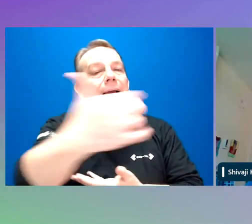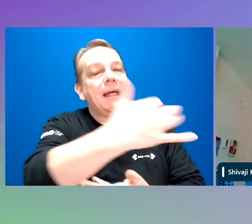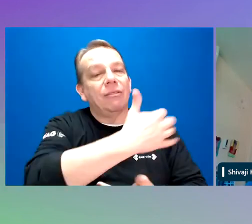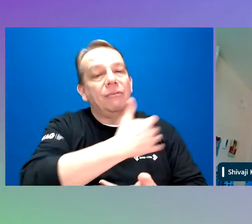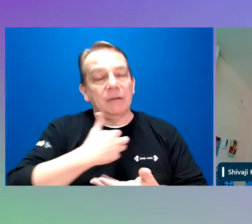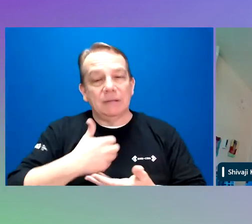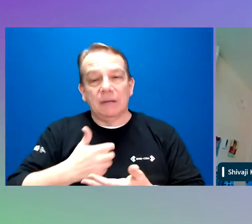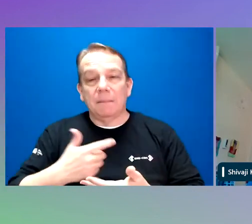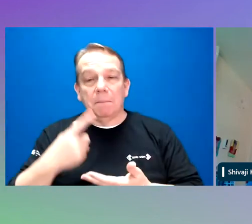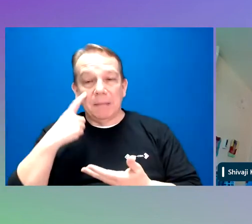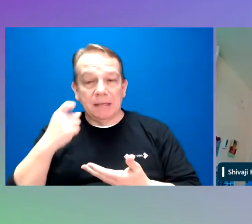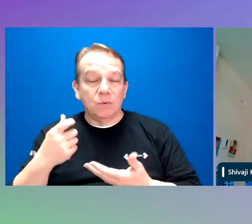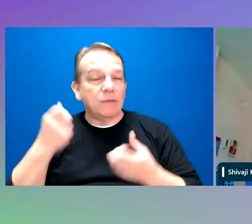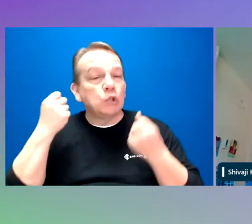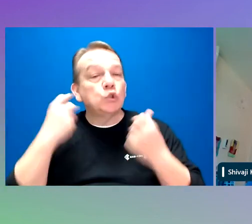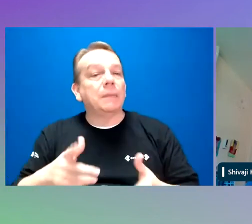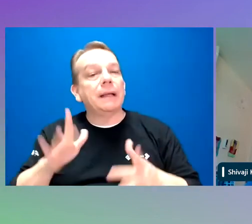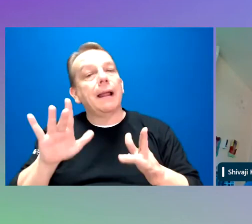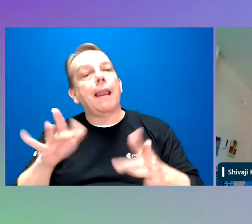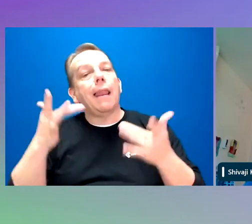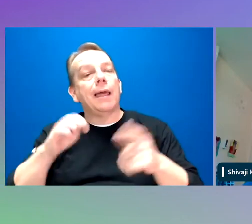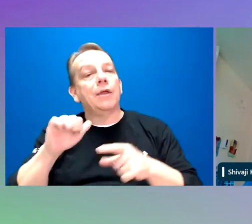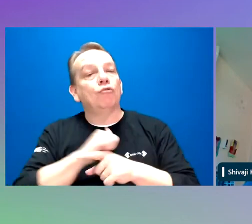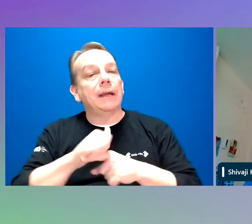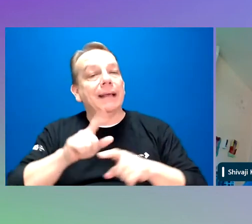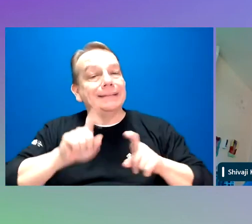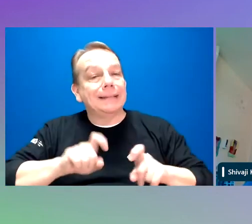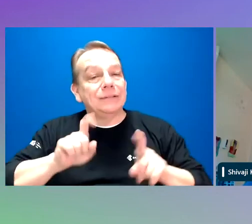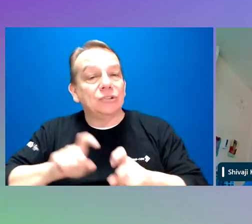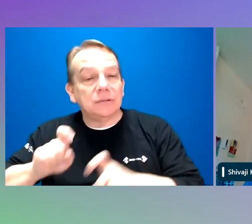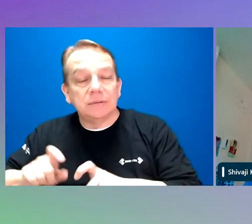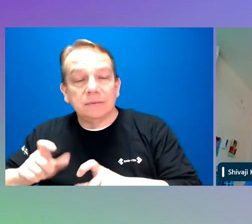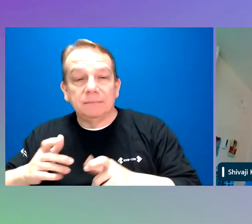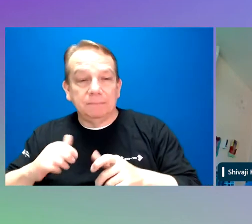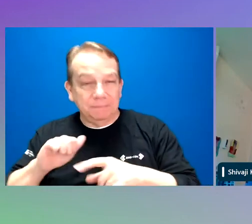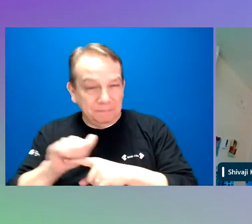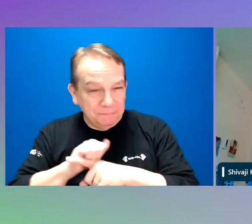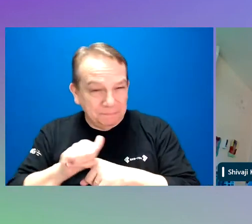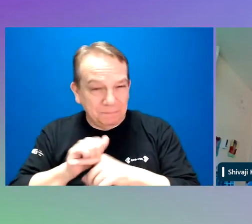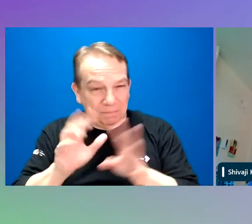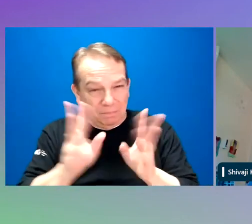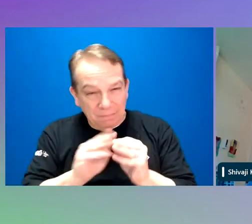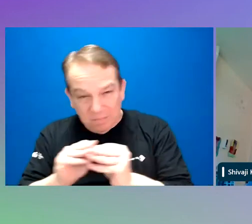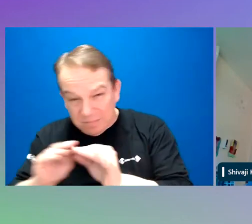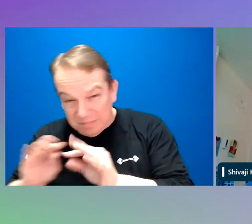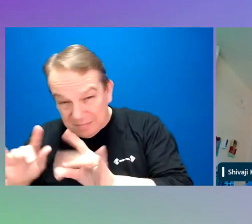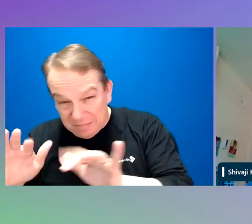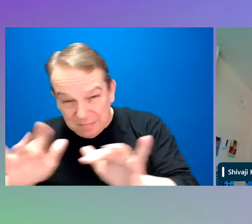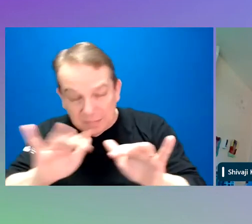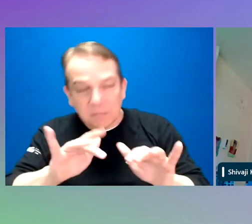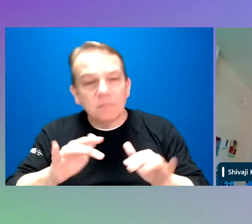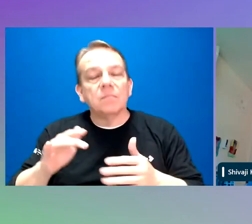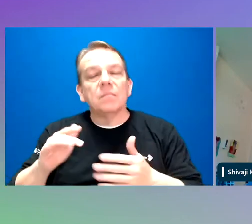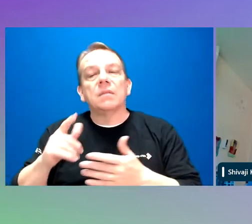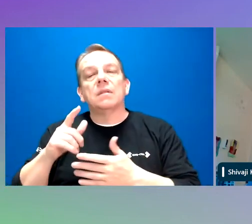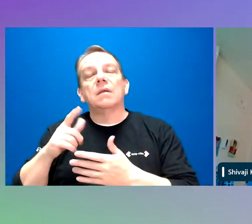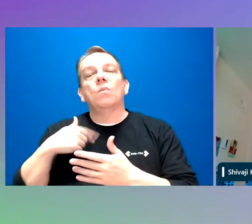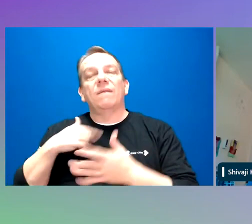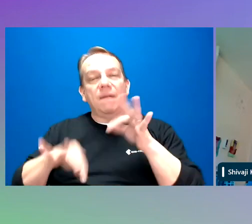many live training sessions, we, we gather what exactly, uh,